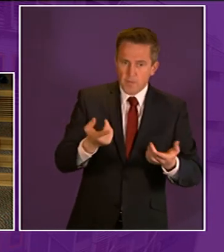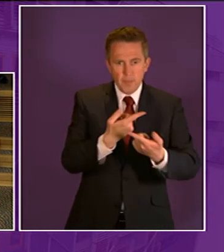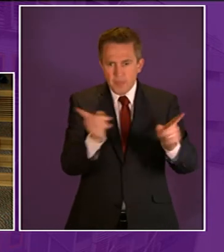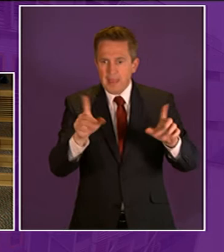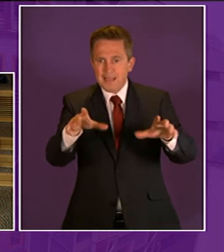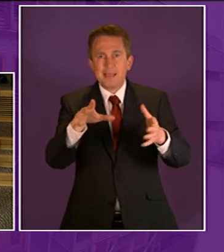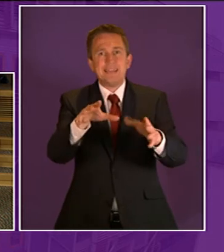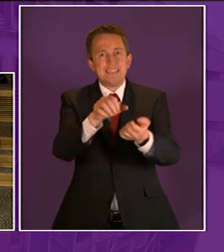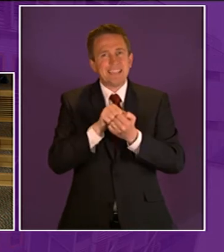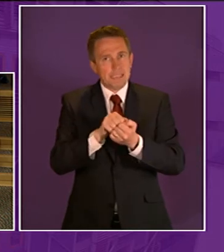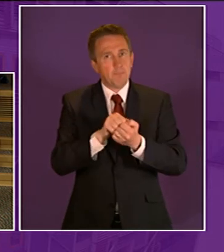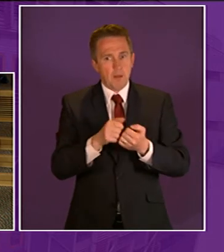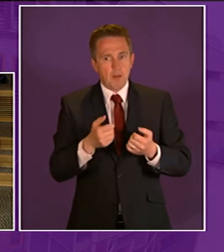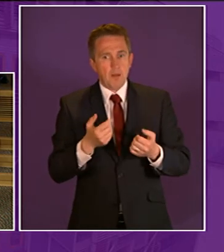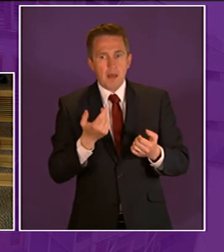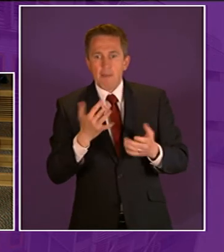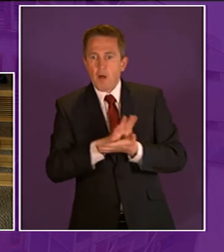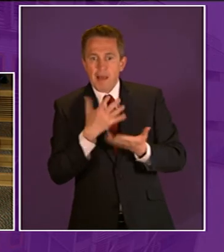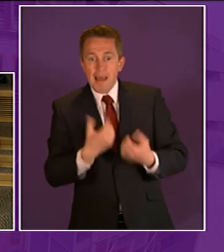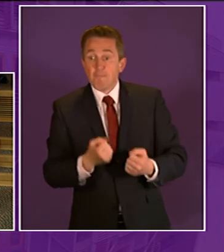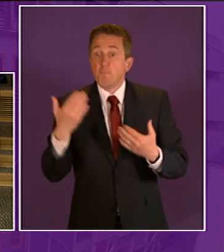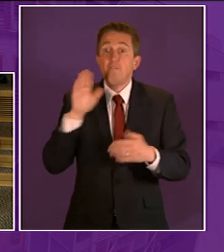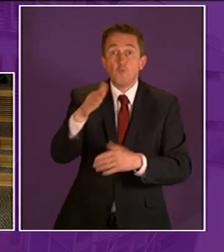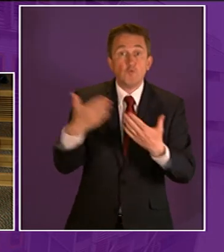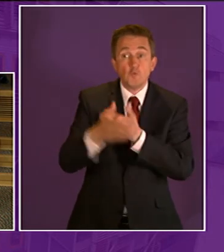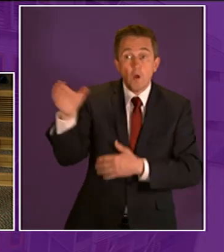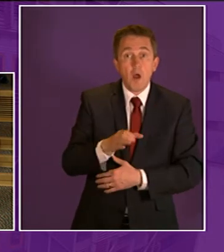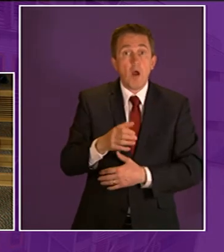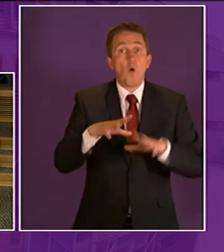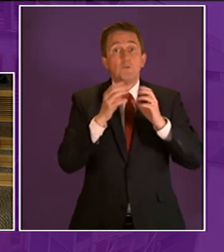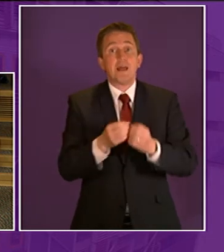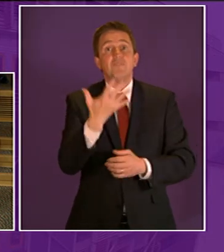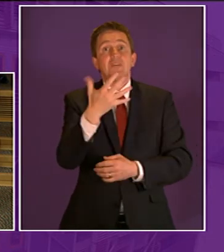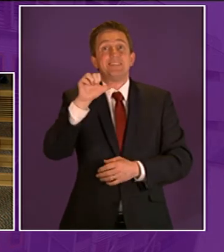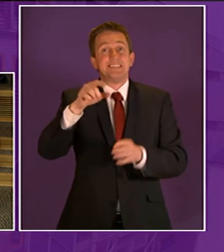entitlement without change, while new staff would have 56 days a year.